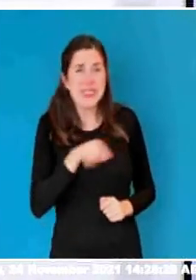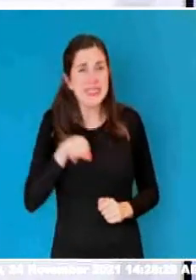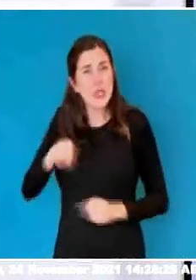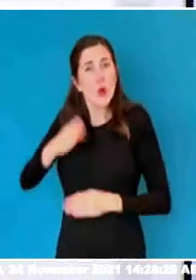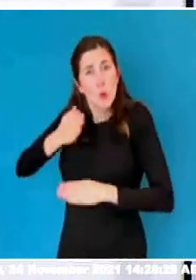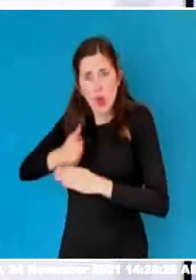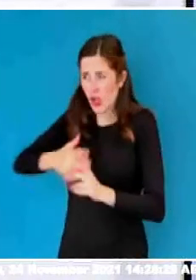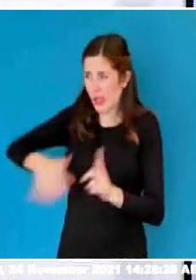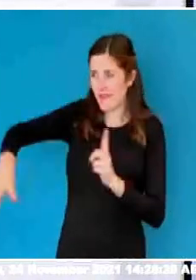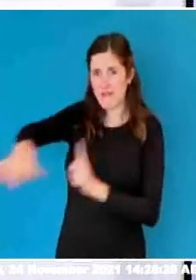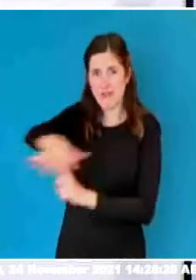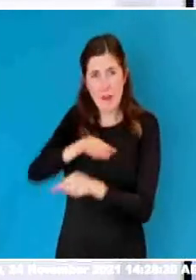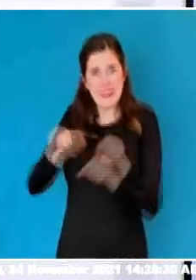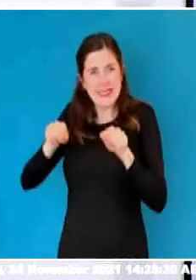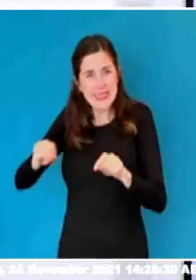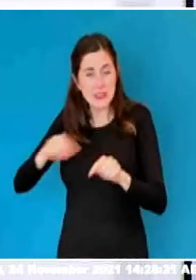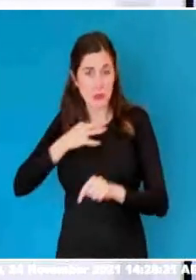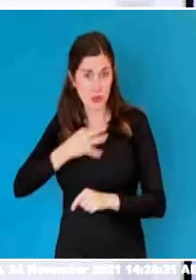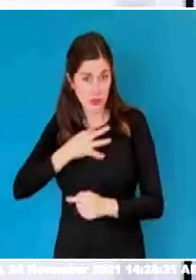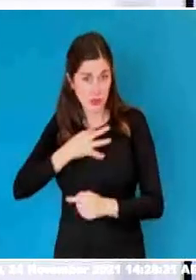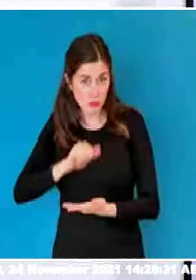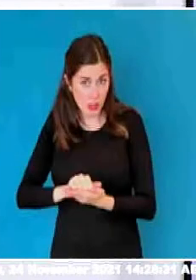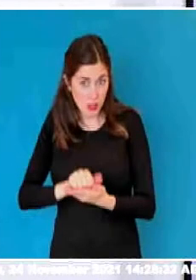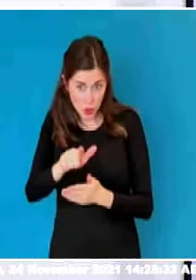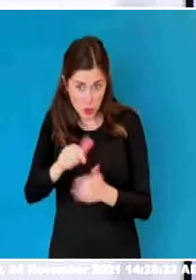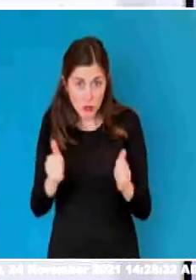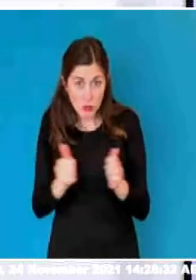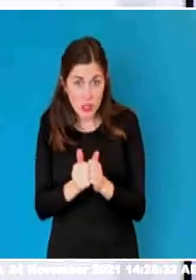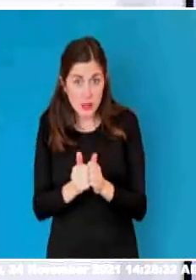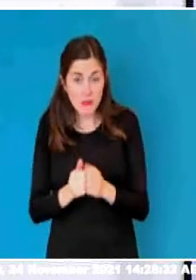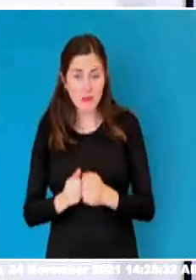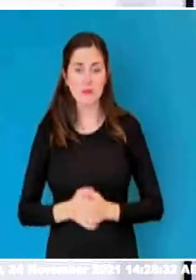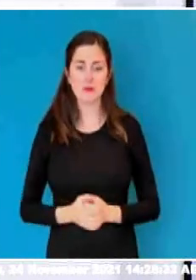Yes, that is correct.